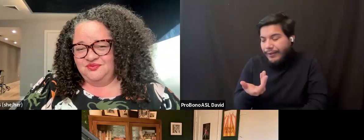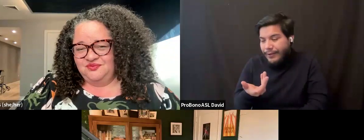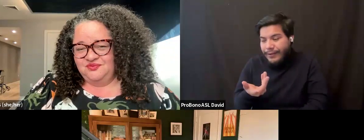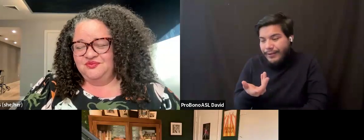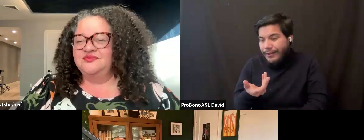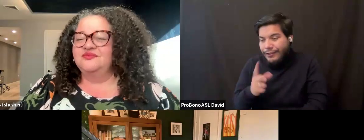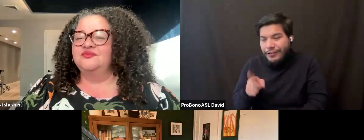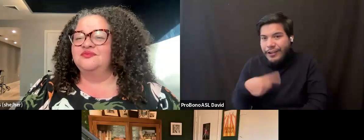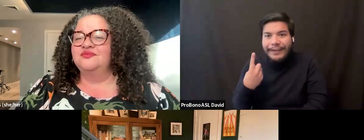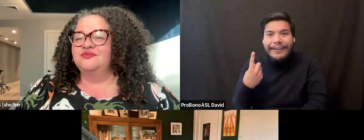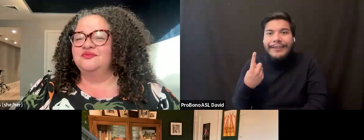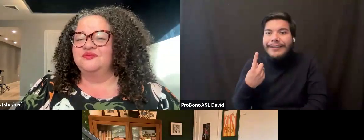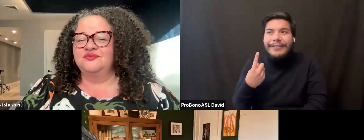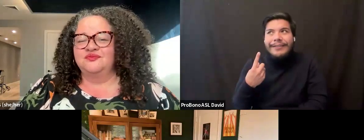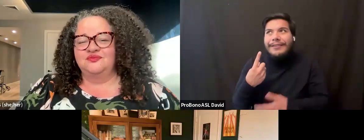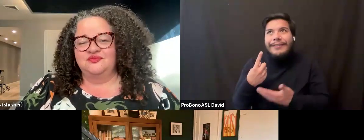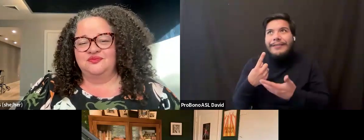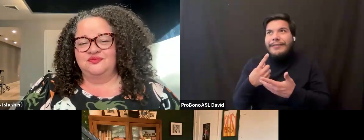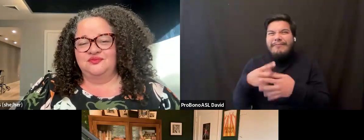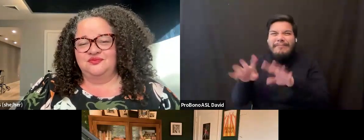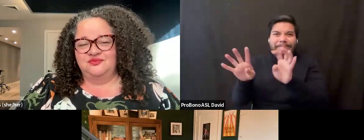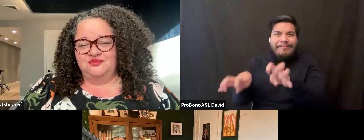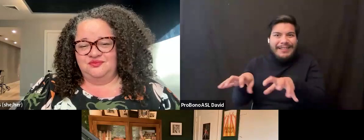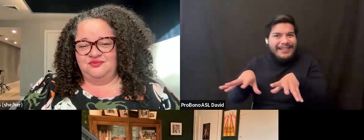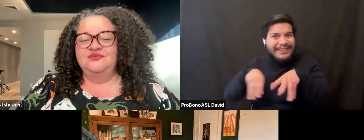hard to turn down just anyone was getting it. Do you know what I mean?